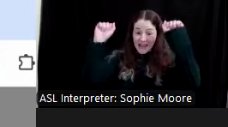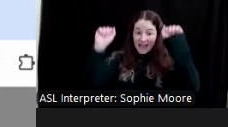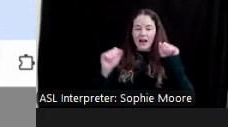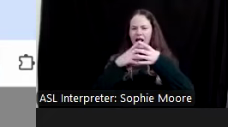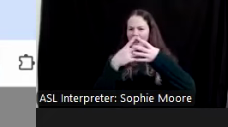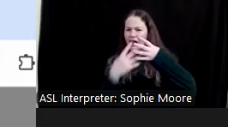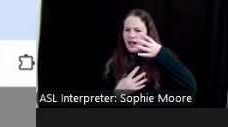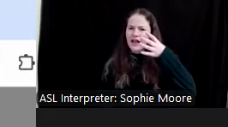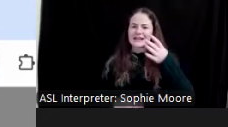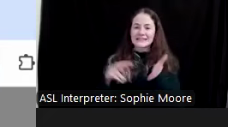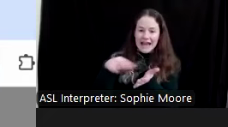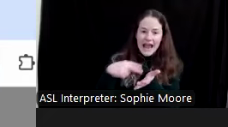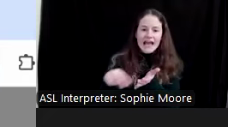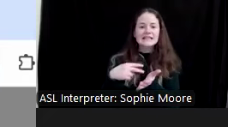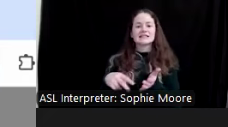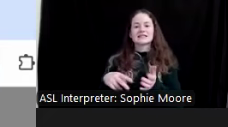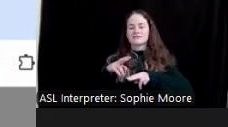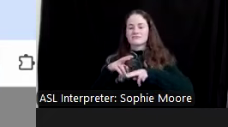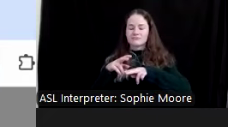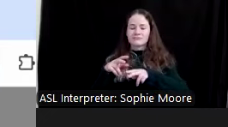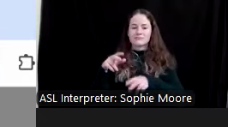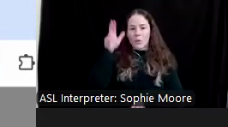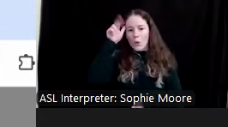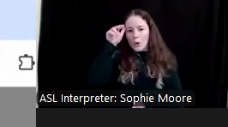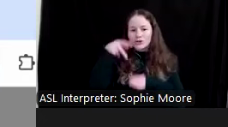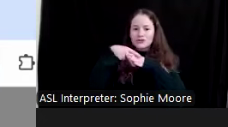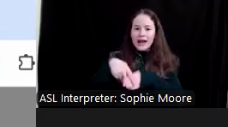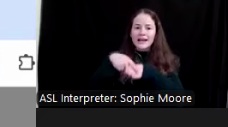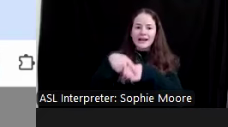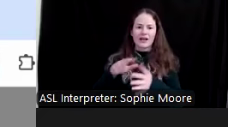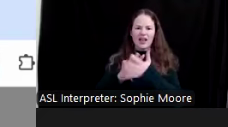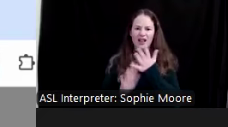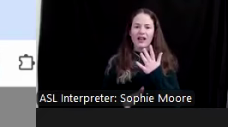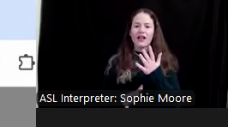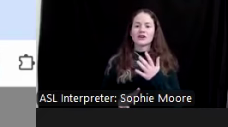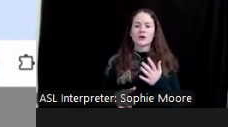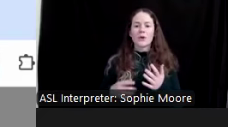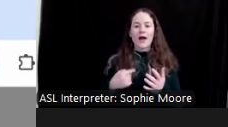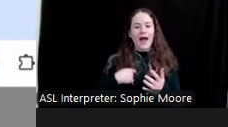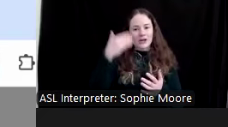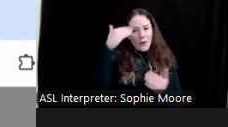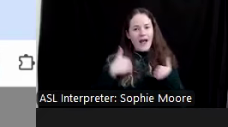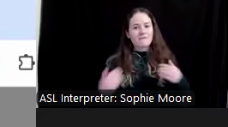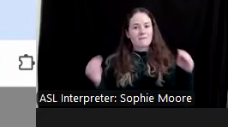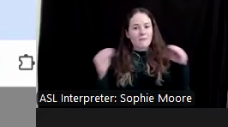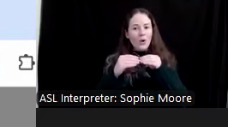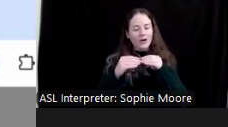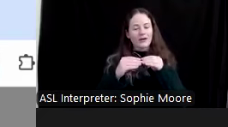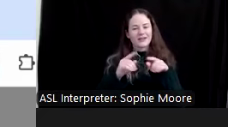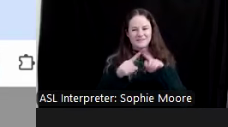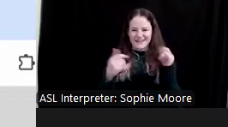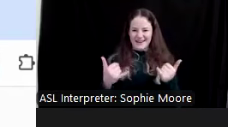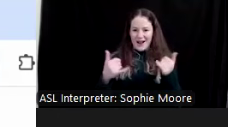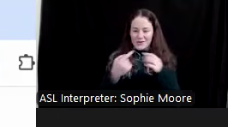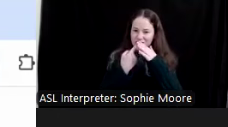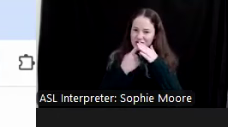I know are out there, but I think this is our opportunity to start a list and continue to grow that. So this